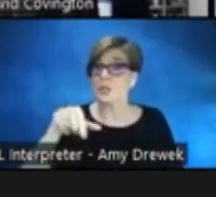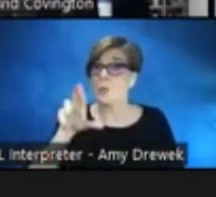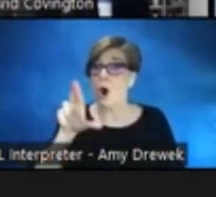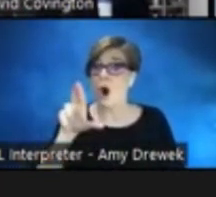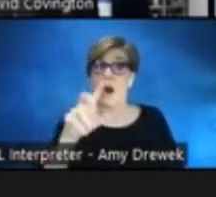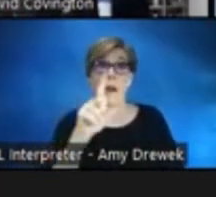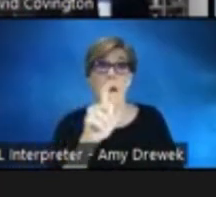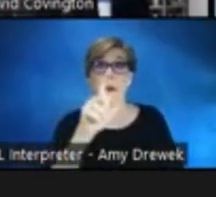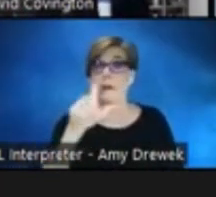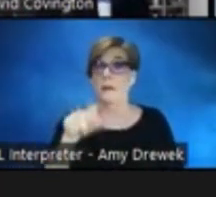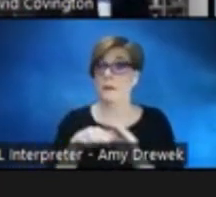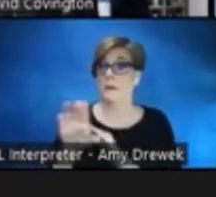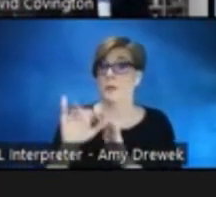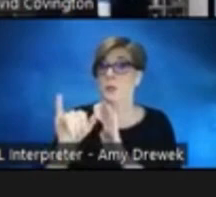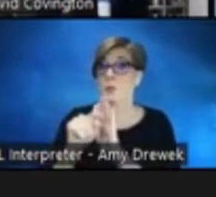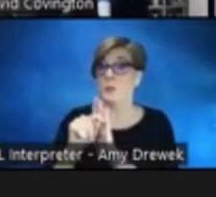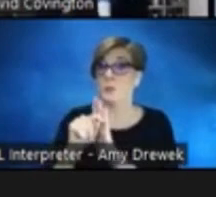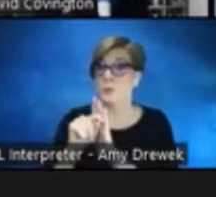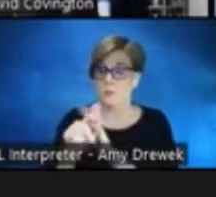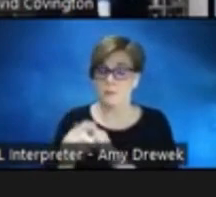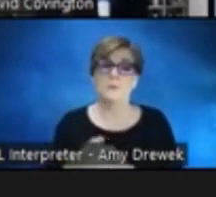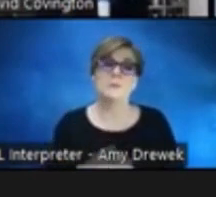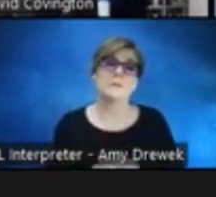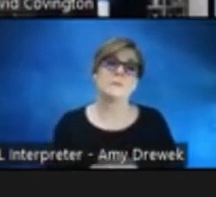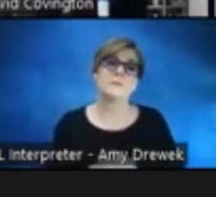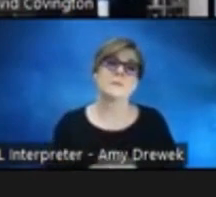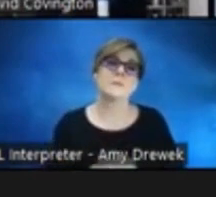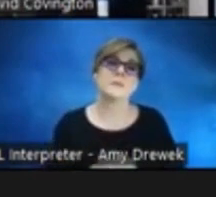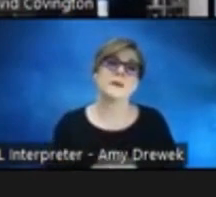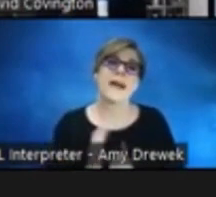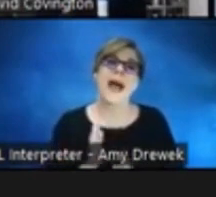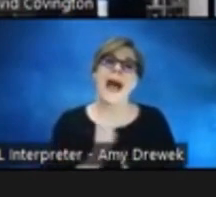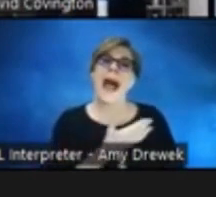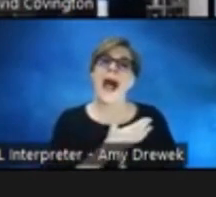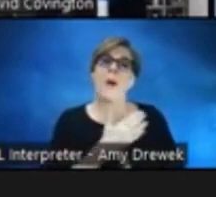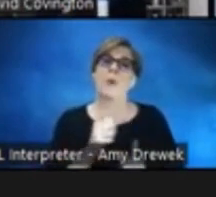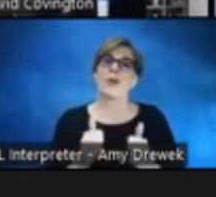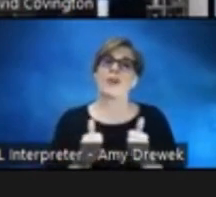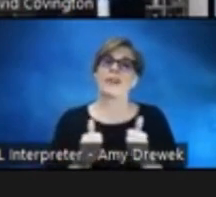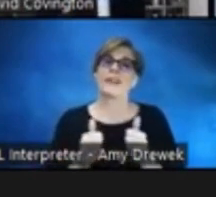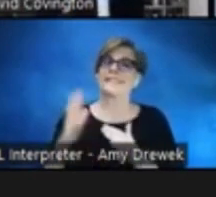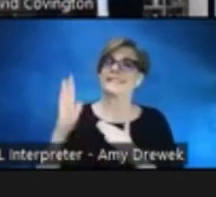OUR MOST WATCHED HIGHEST PARTICIPATION EPISODES, A LOT OF THOSE